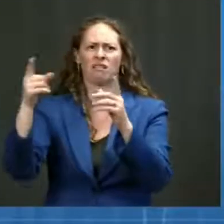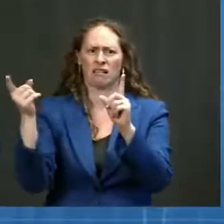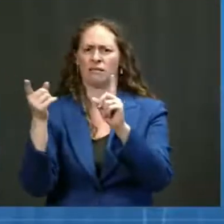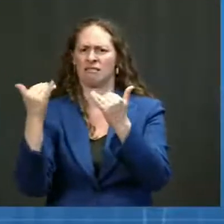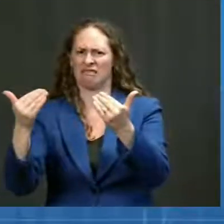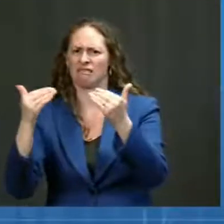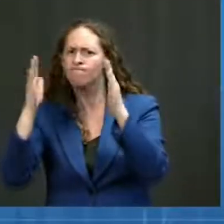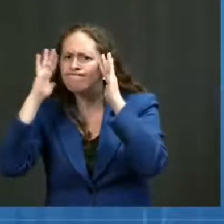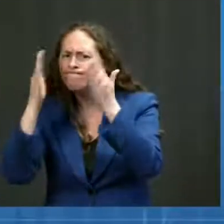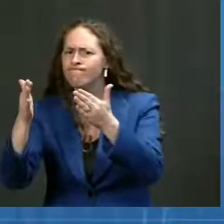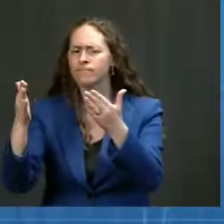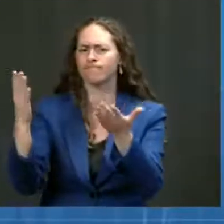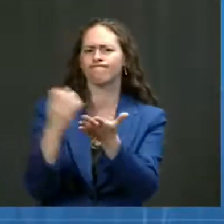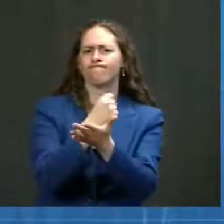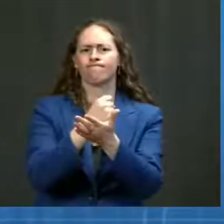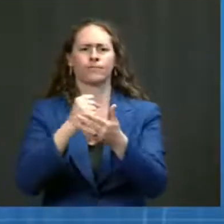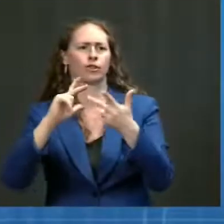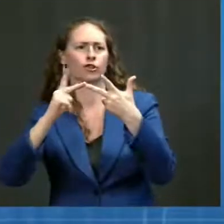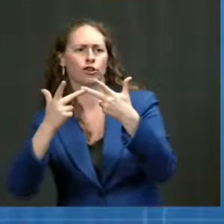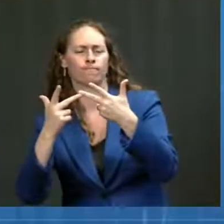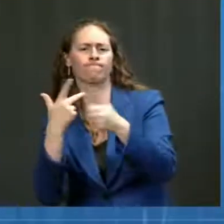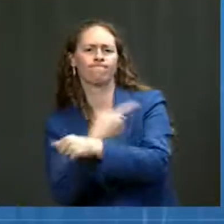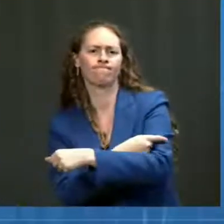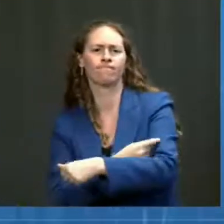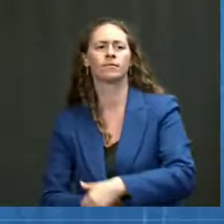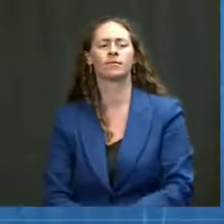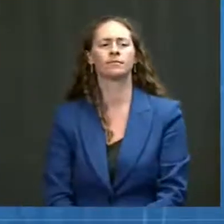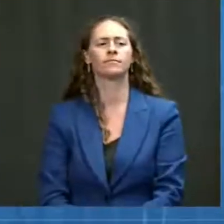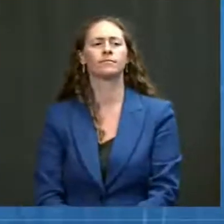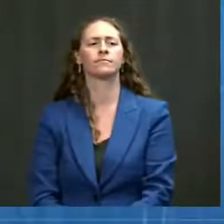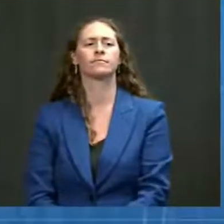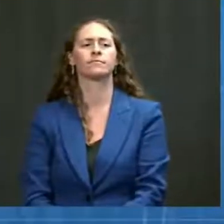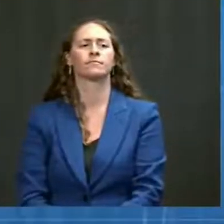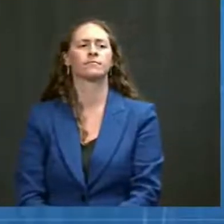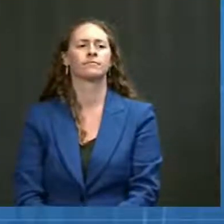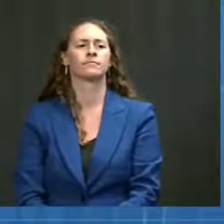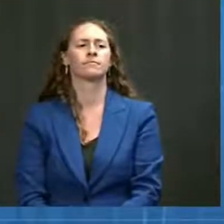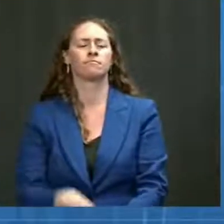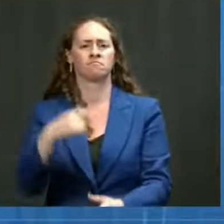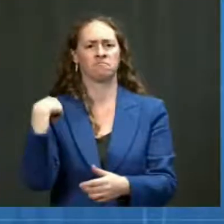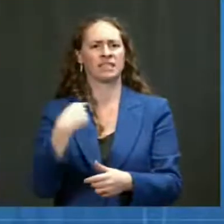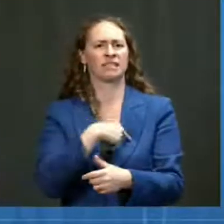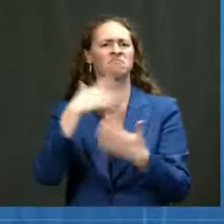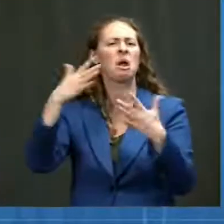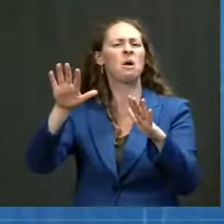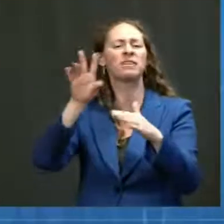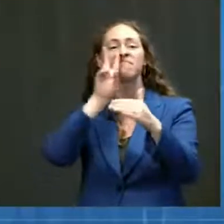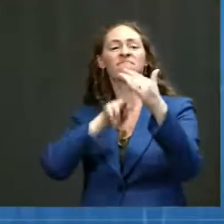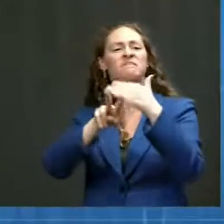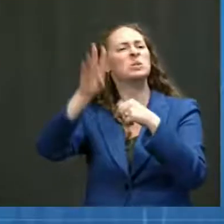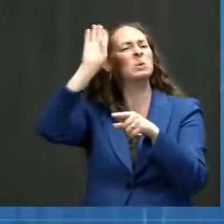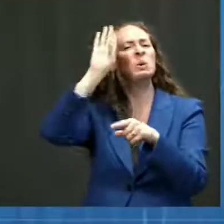FOR PEOPLE WHO RECEIVED THE JOHNSON & JOHNSON VACCINE, WE ANTICIPATE VACCINE BOOSTERS